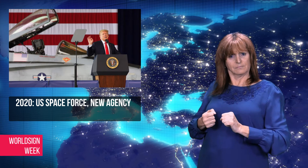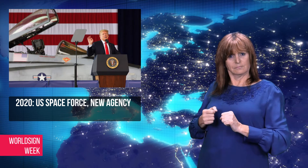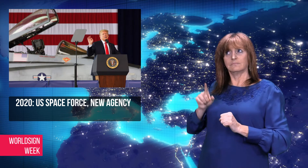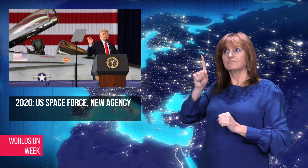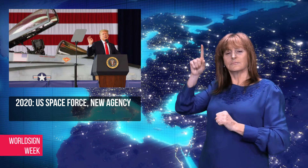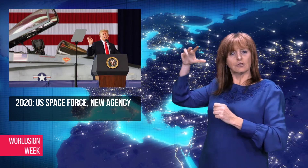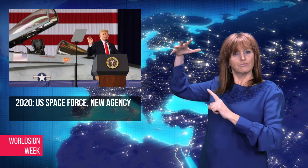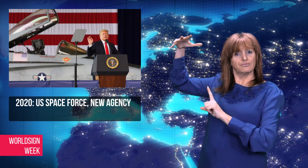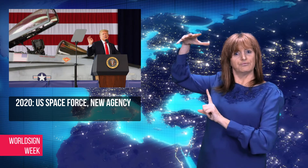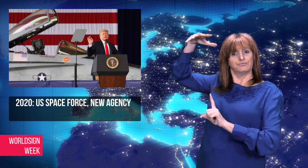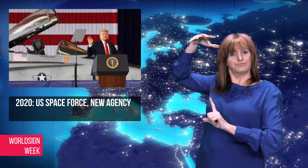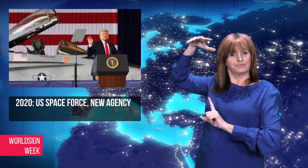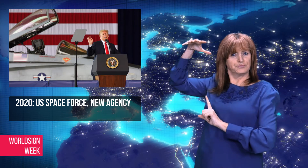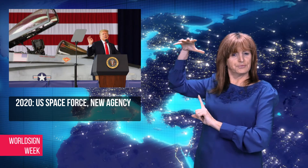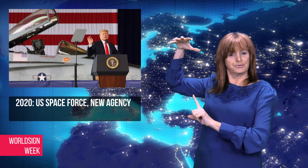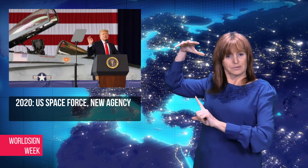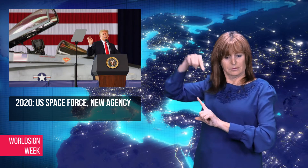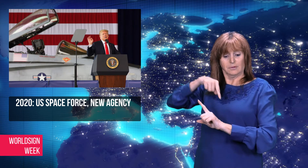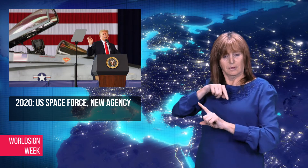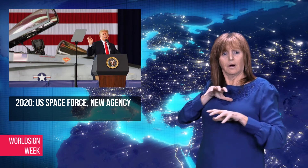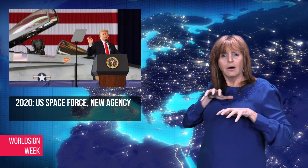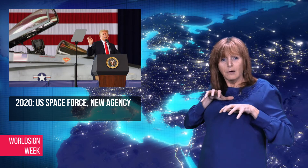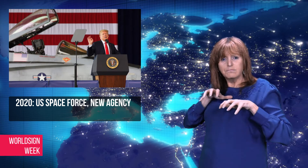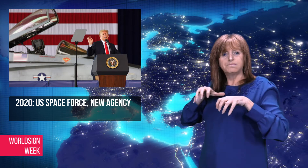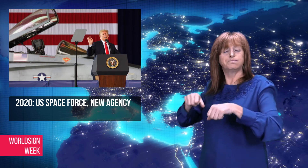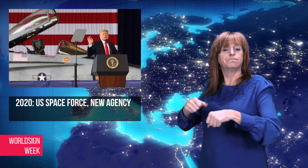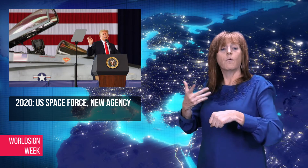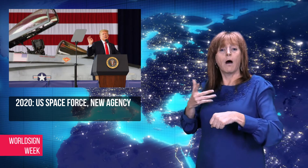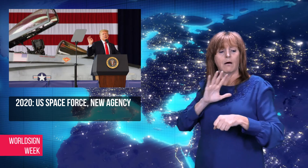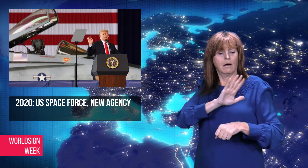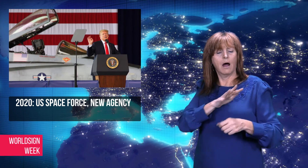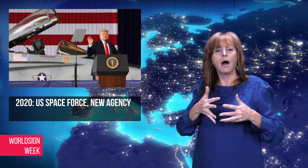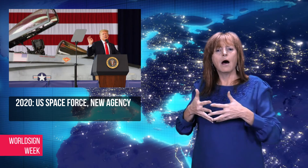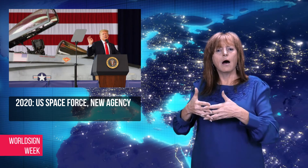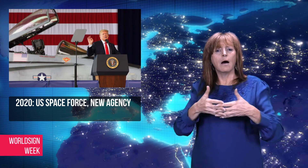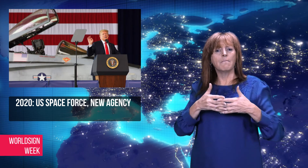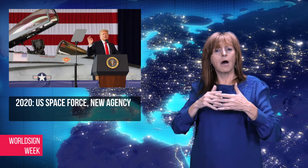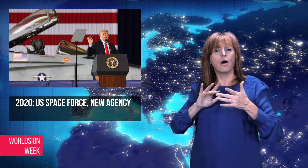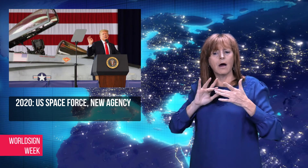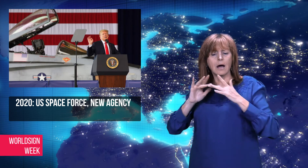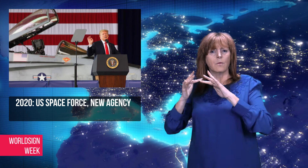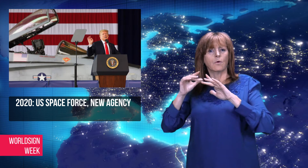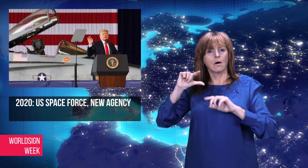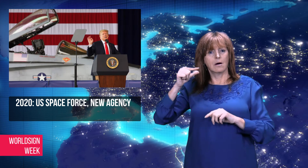activities and take over America’s network of GPS